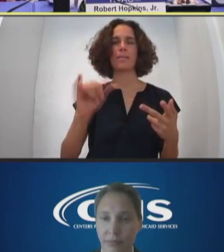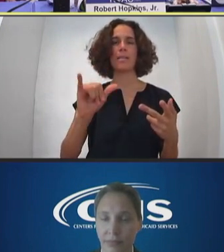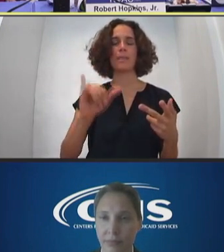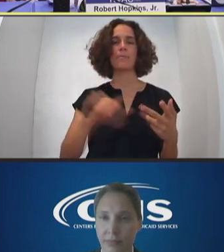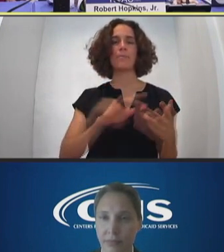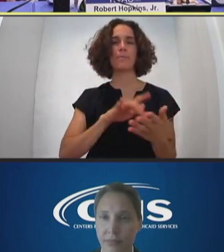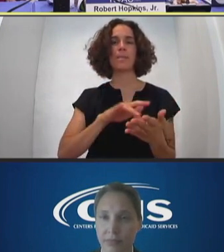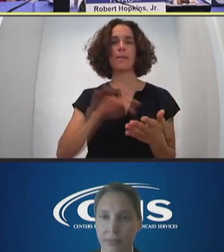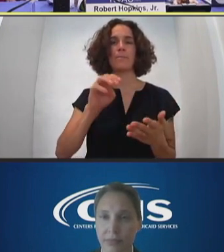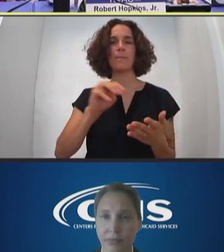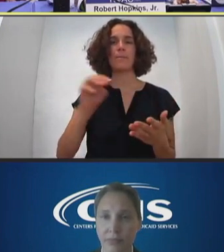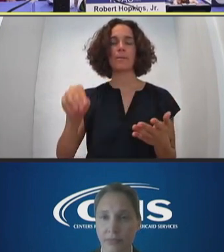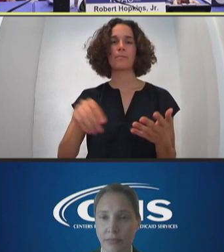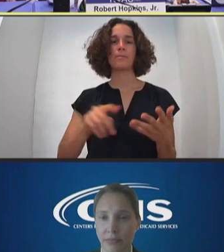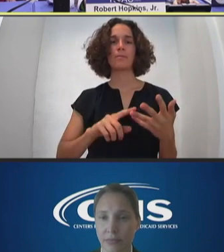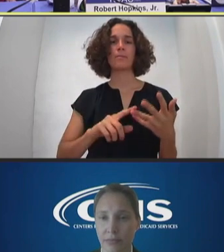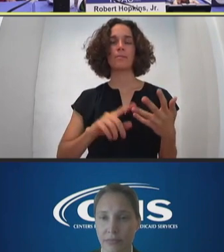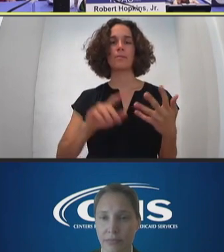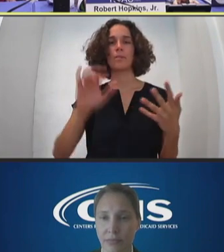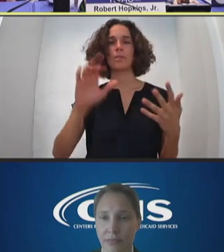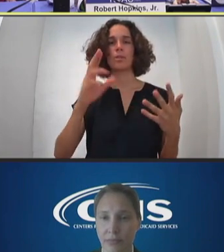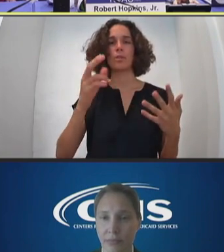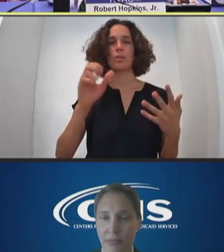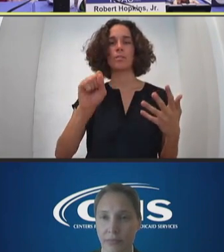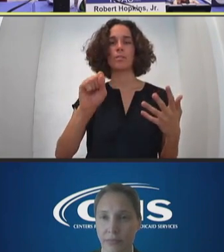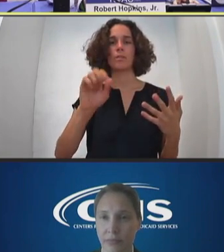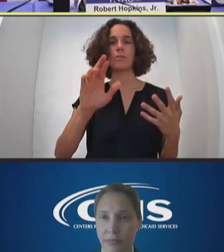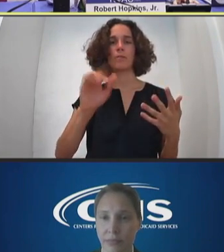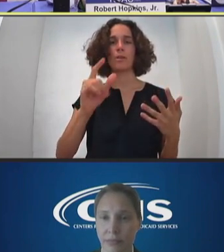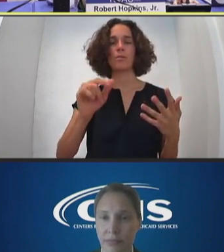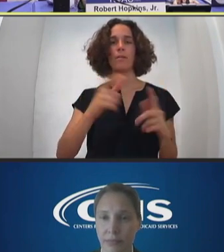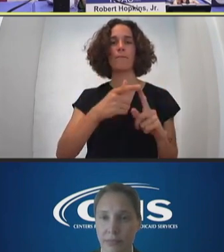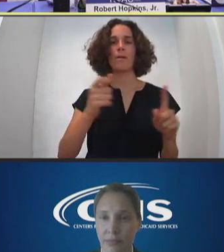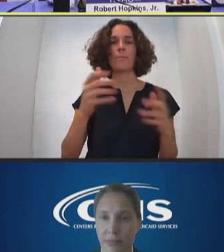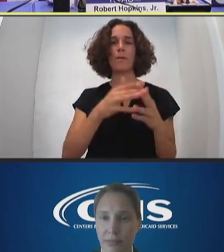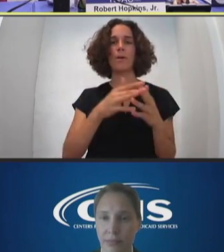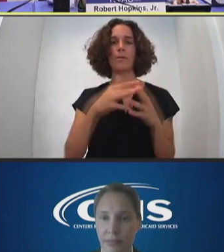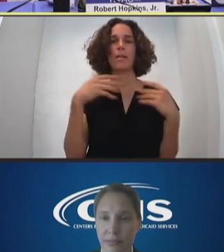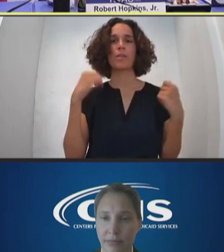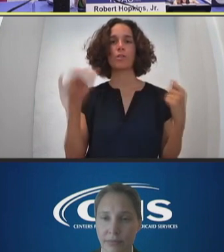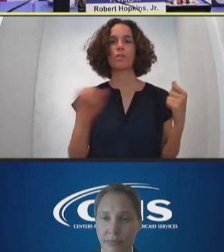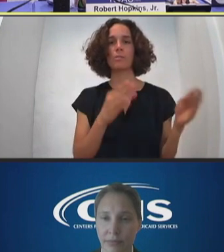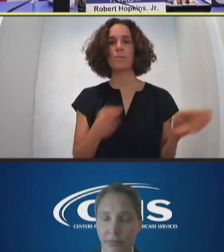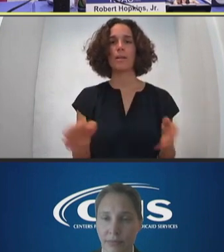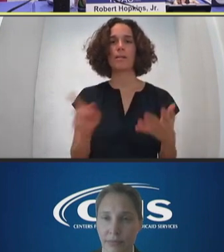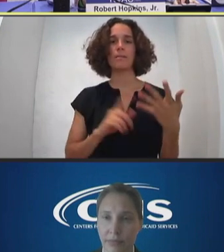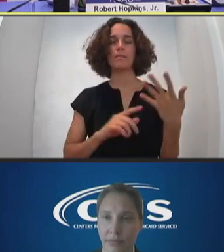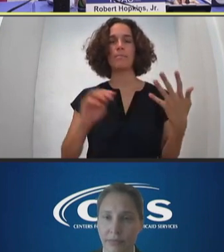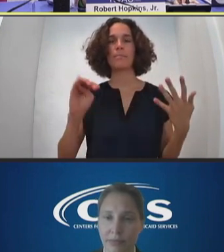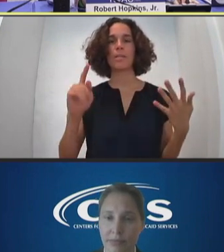Chris Regal from America's Health Insurance Plans; and Mitchell Finkel, who's from Avalere.